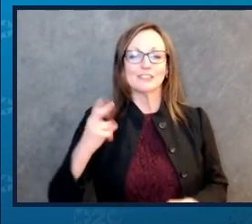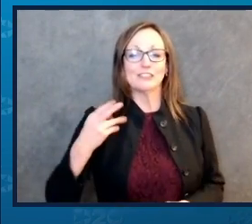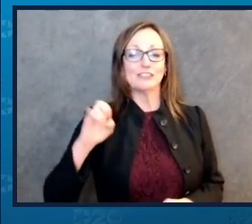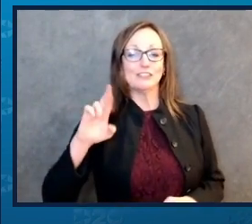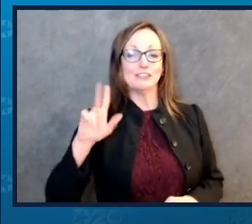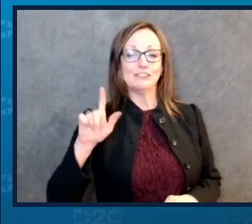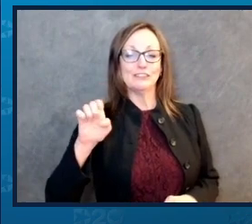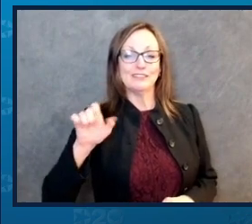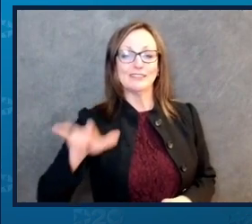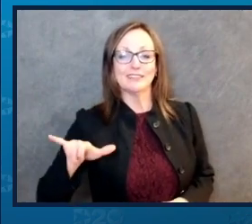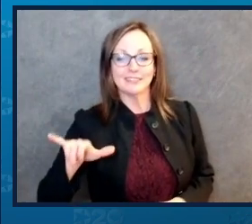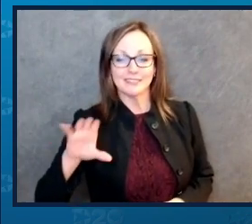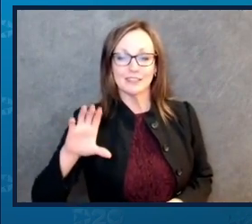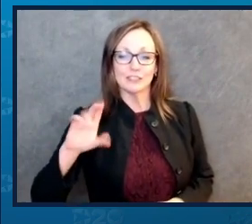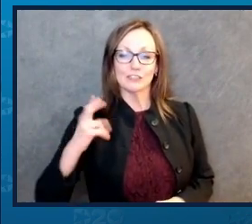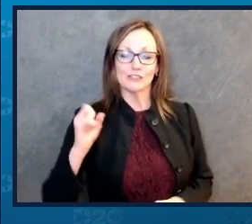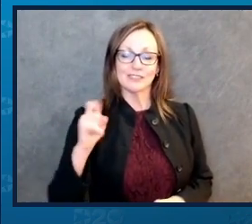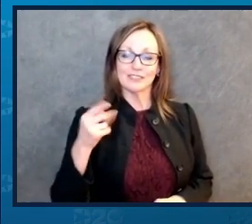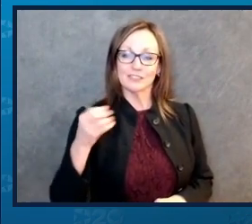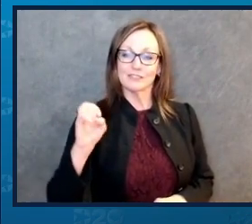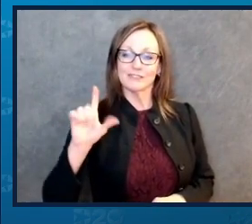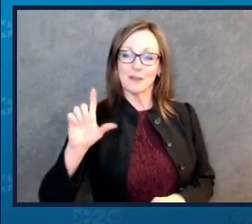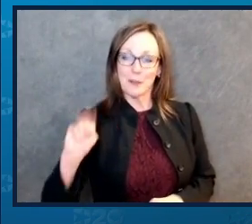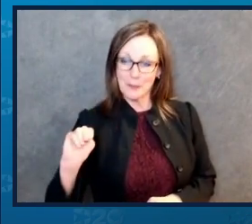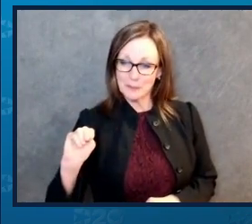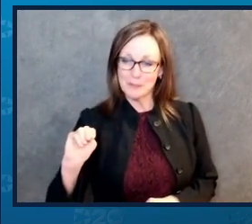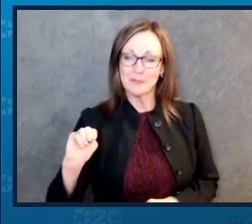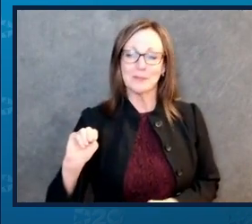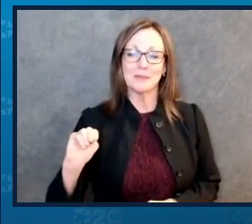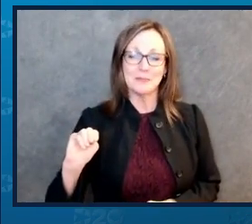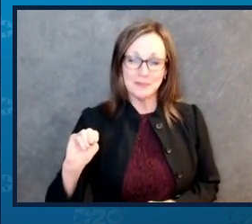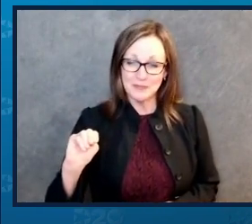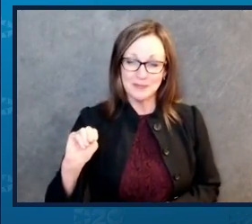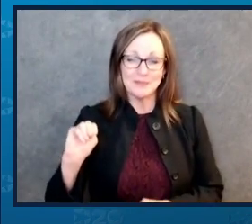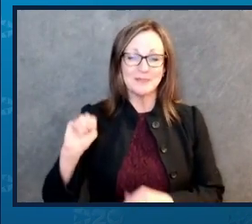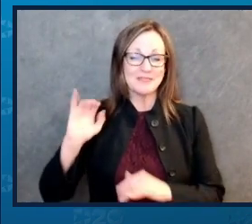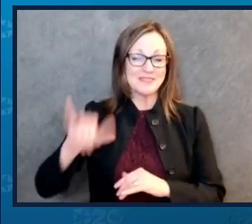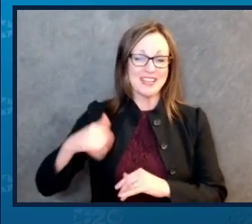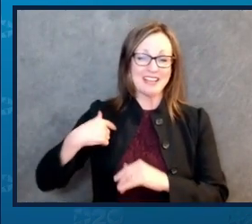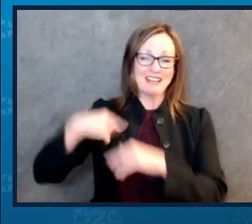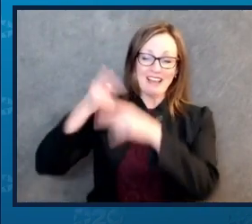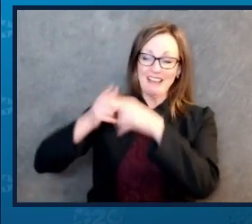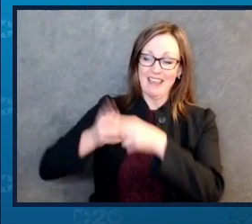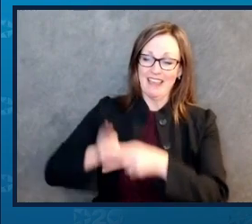STORIES.